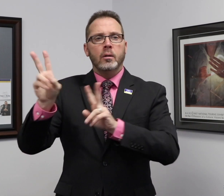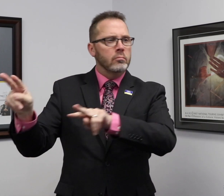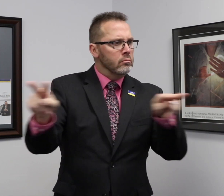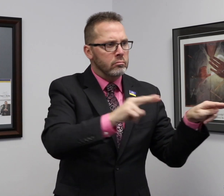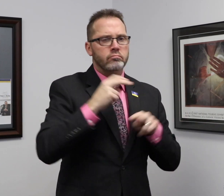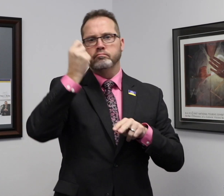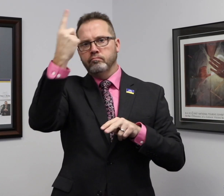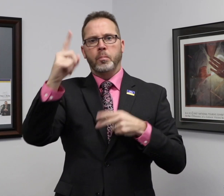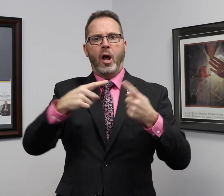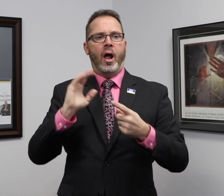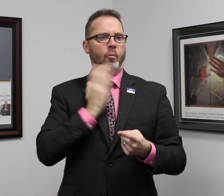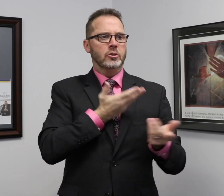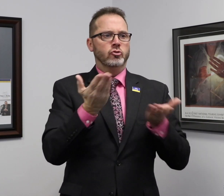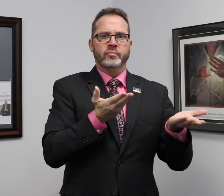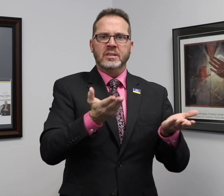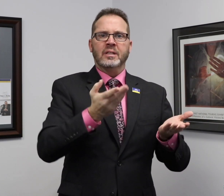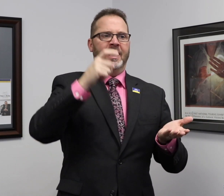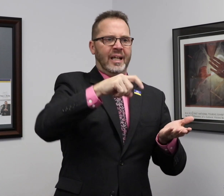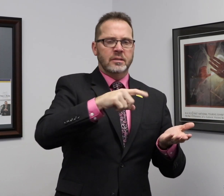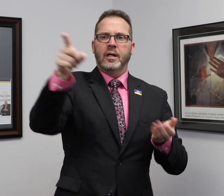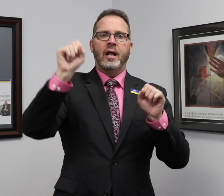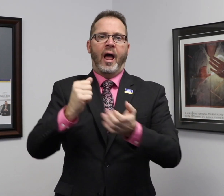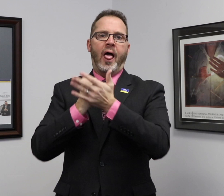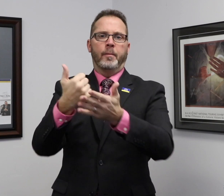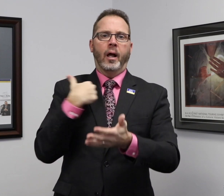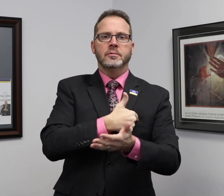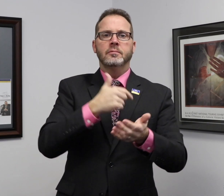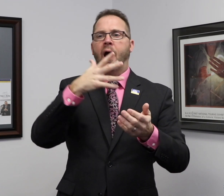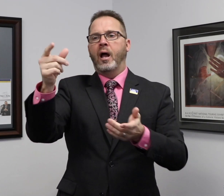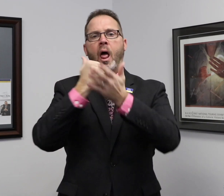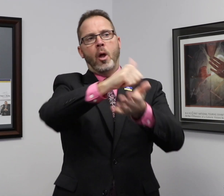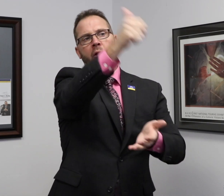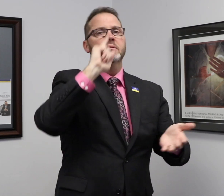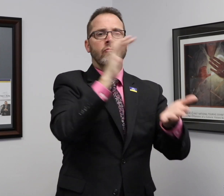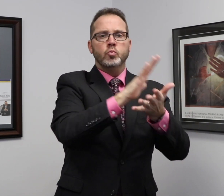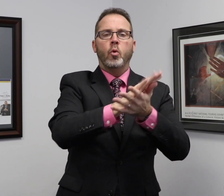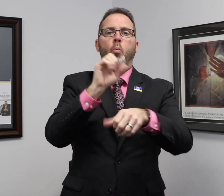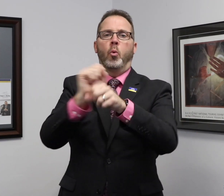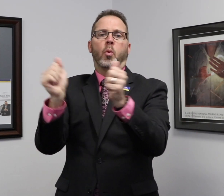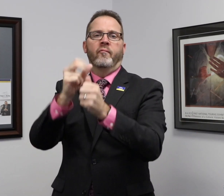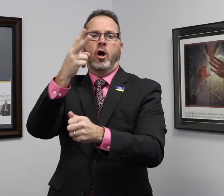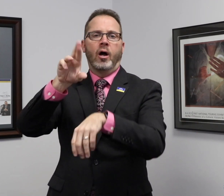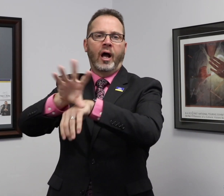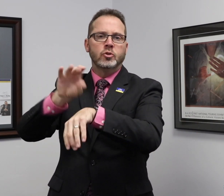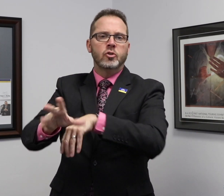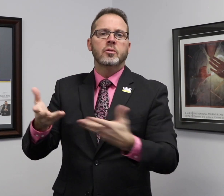because he was able to see what services we provide, identify needs and figure out ways he can continue to support us and also work with the counselors that work within the